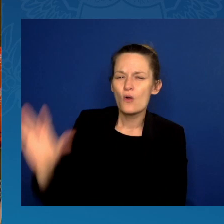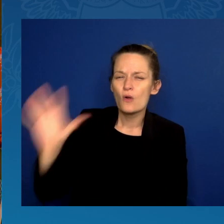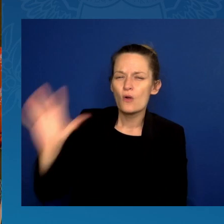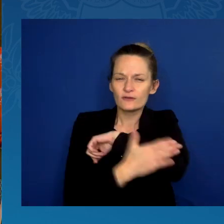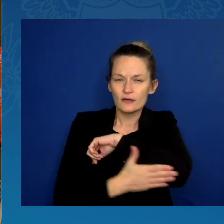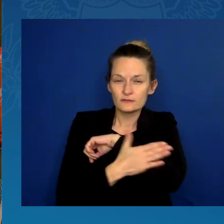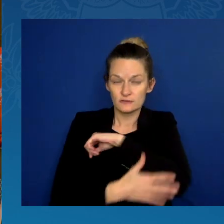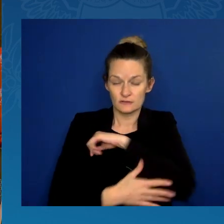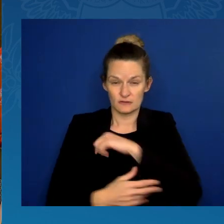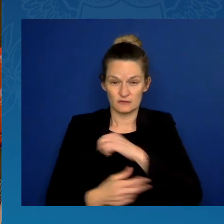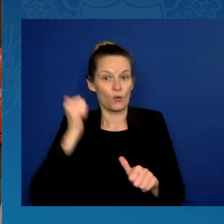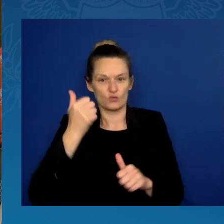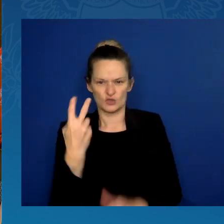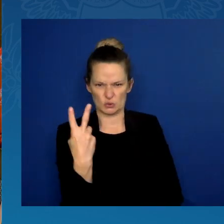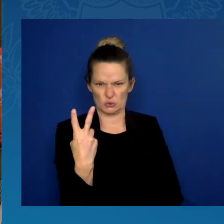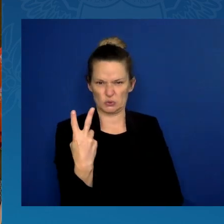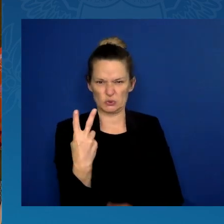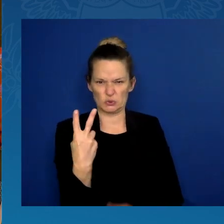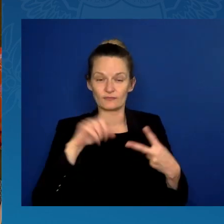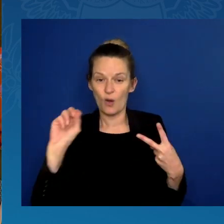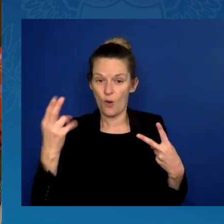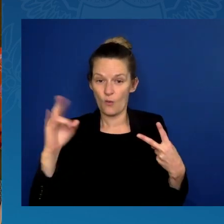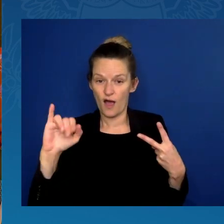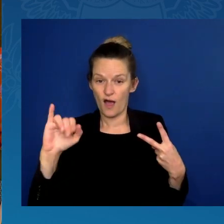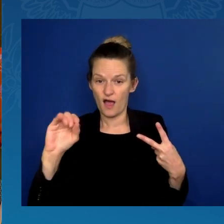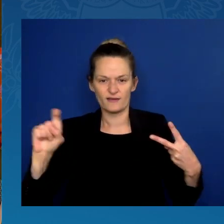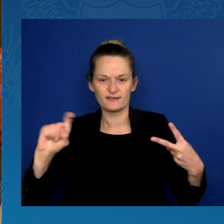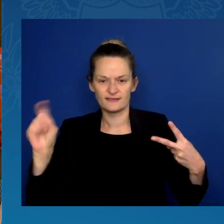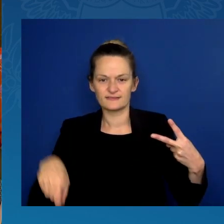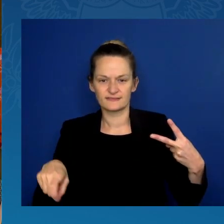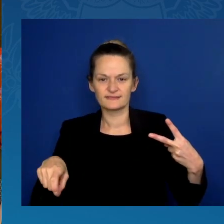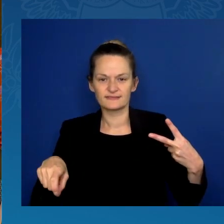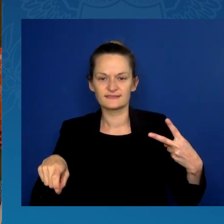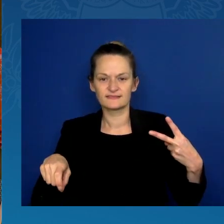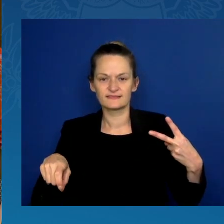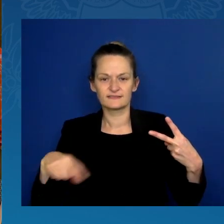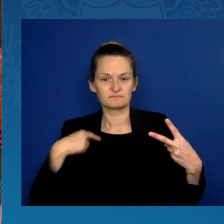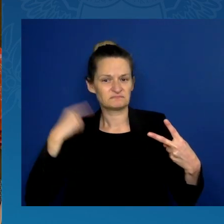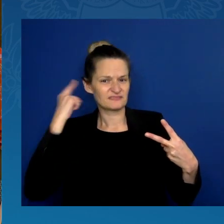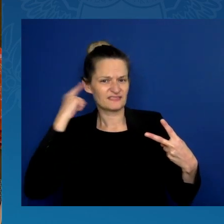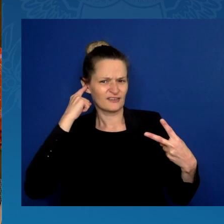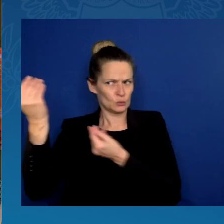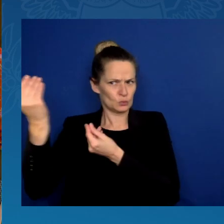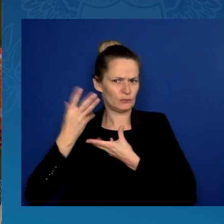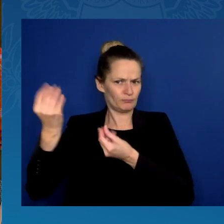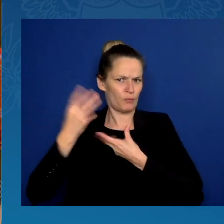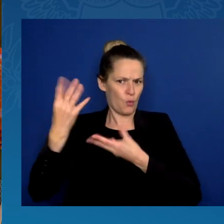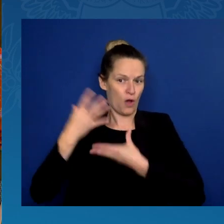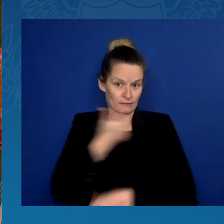We're hearing reports of hostile presence at the clinics in some parts of our state, even in New York.